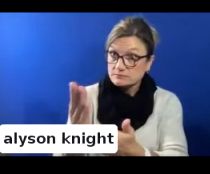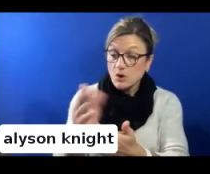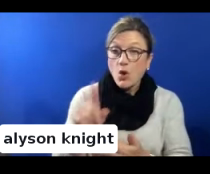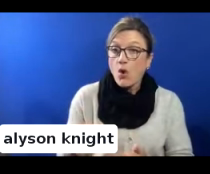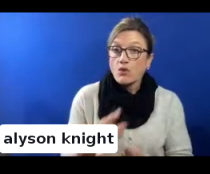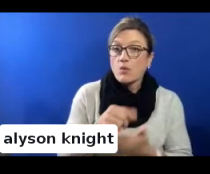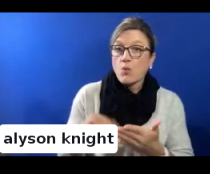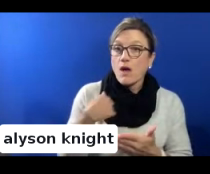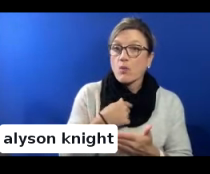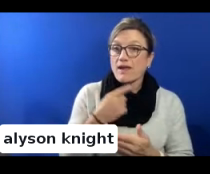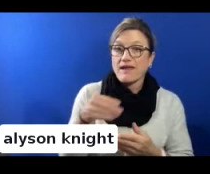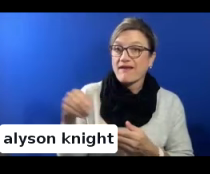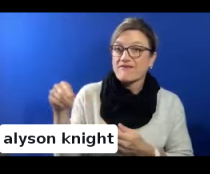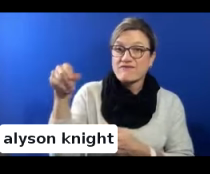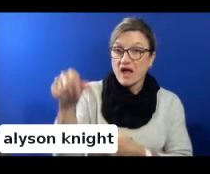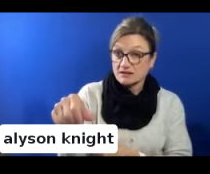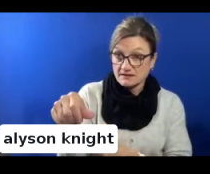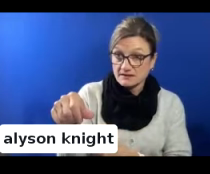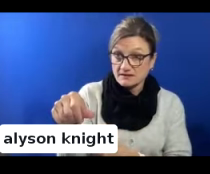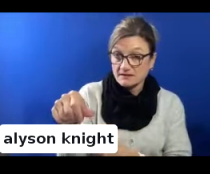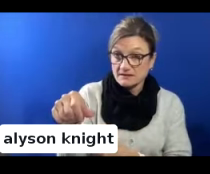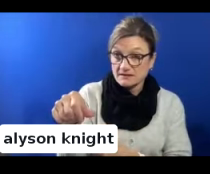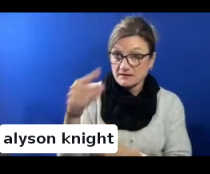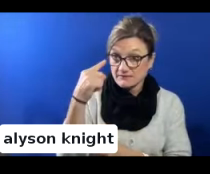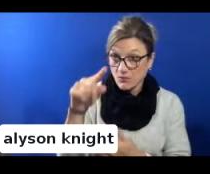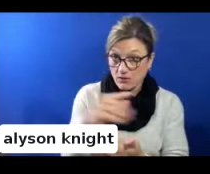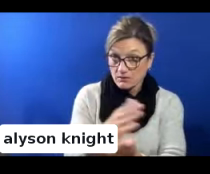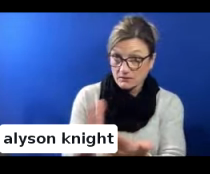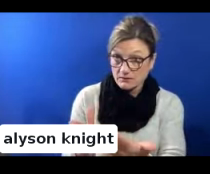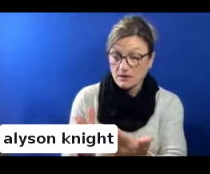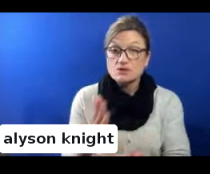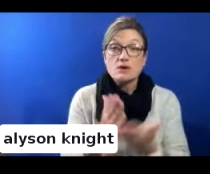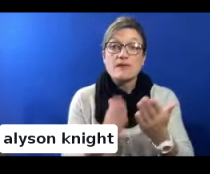So that said, sometimes though you may need to use other funding streams to